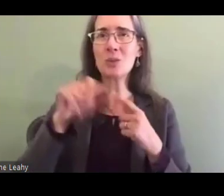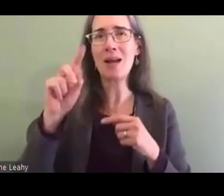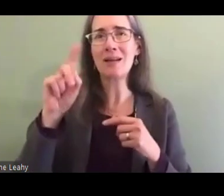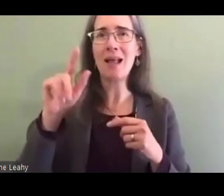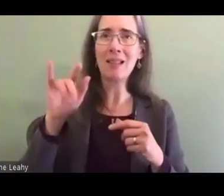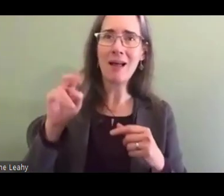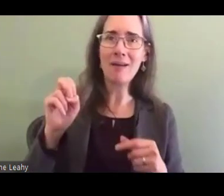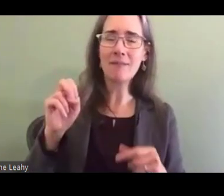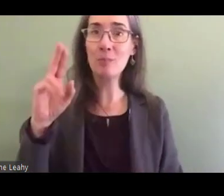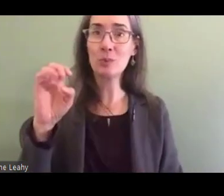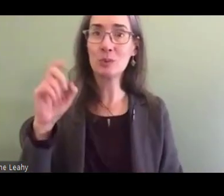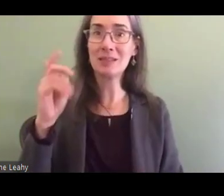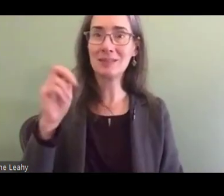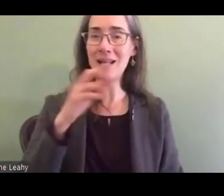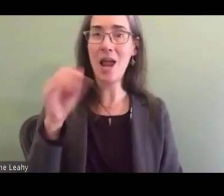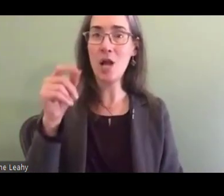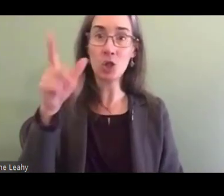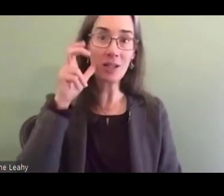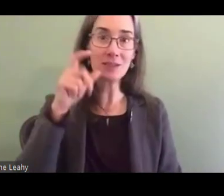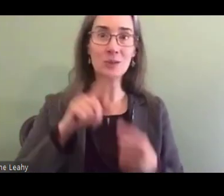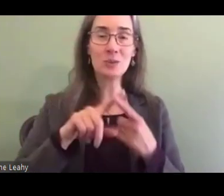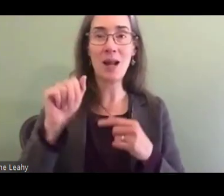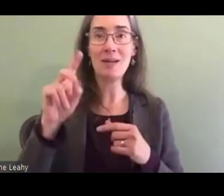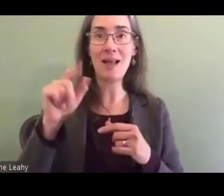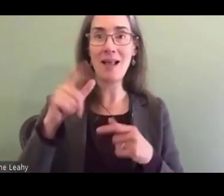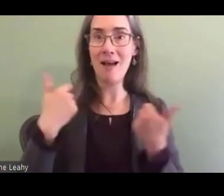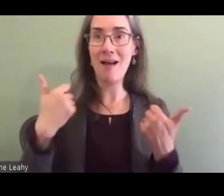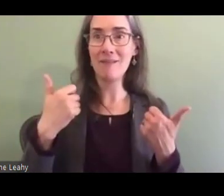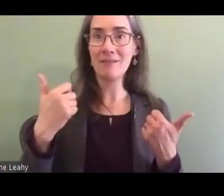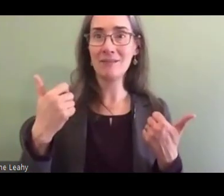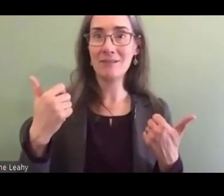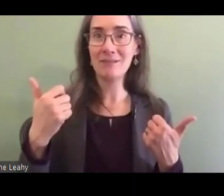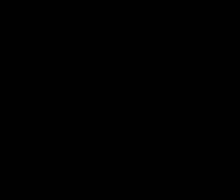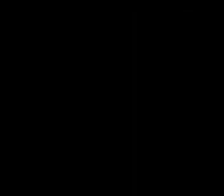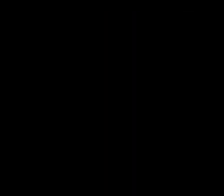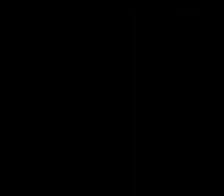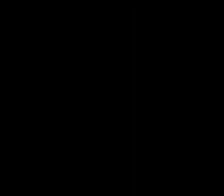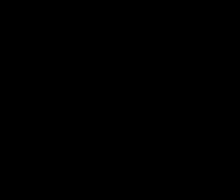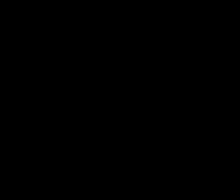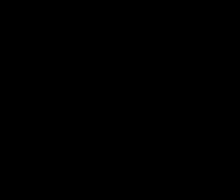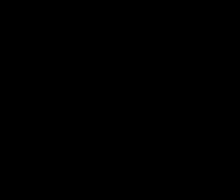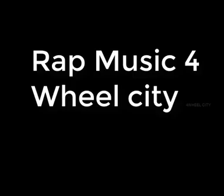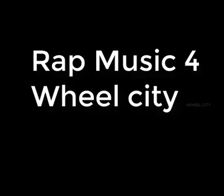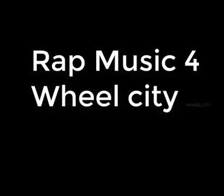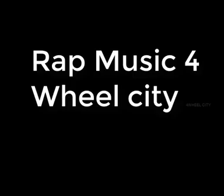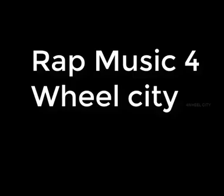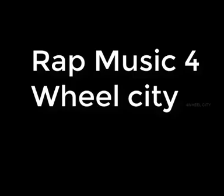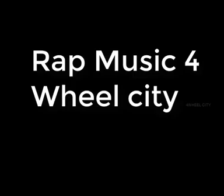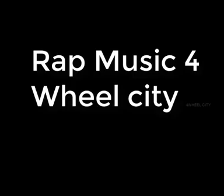Hi I am Bruce Sexton and you are listening to ADA Live!.